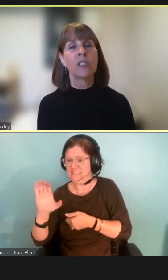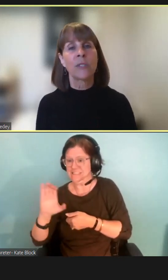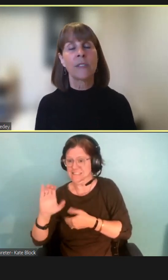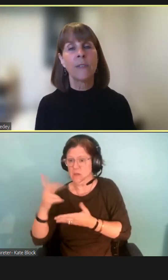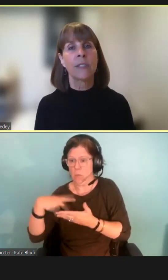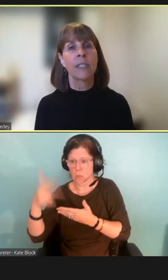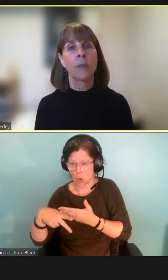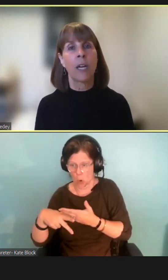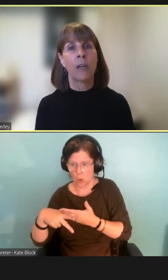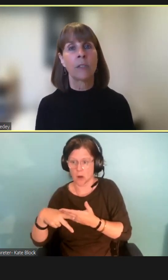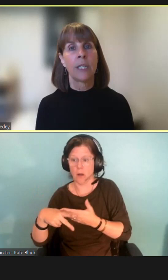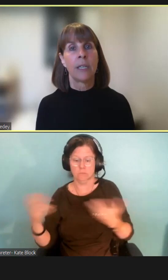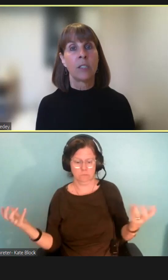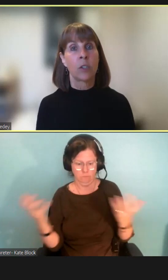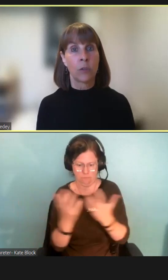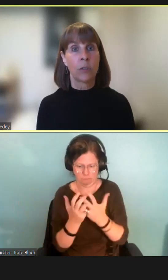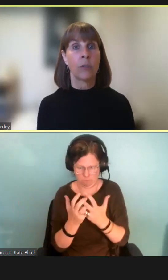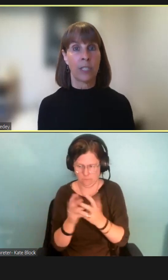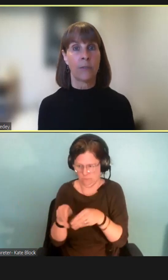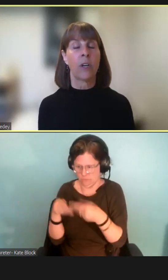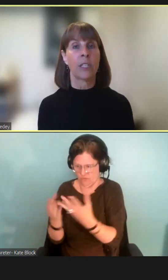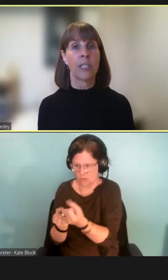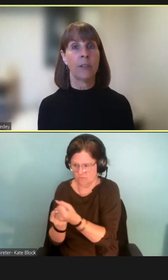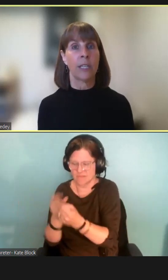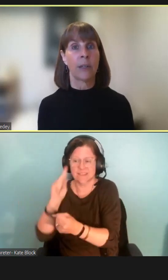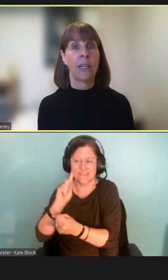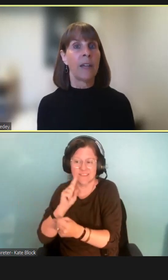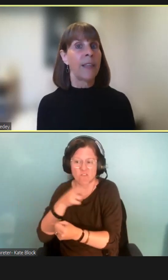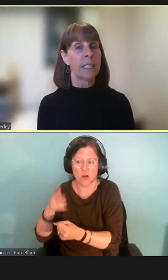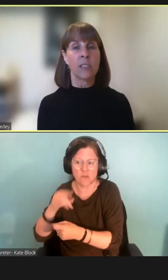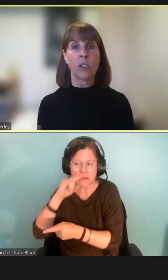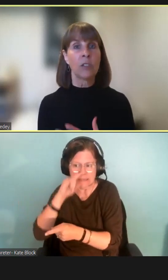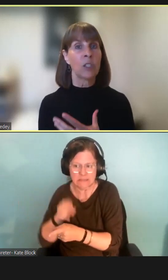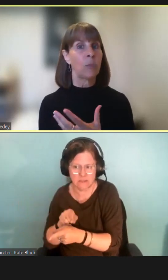specifically around children who are DEA for Heart of hearing that consultant May